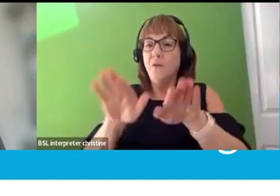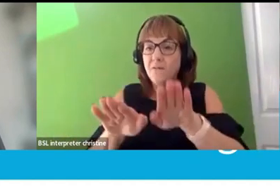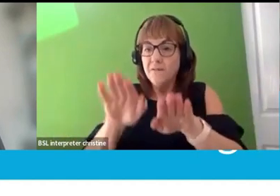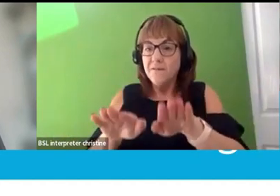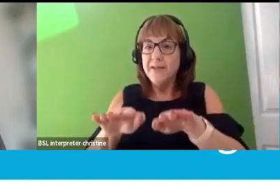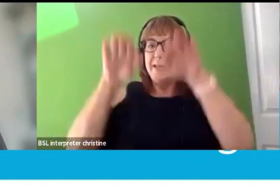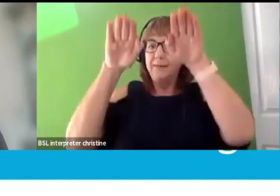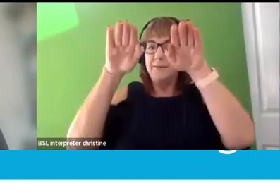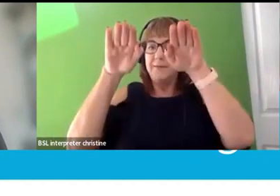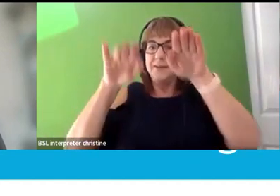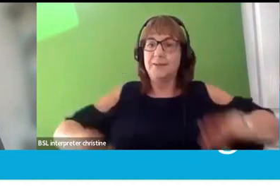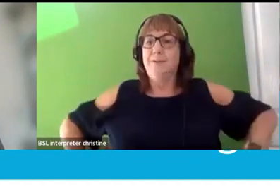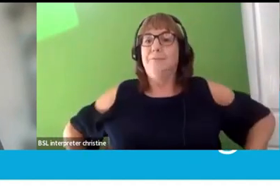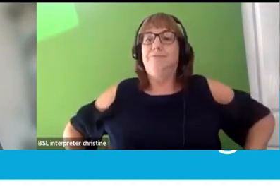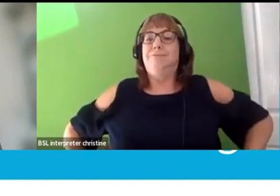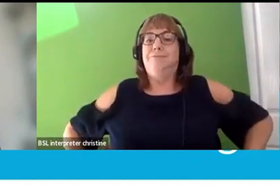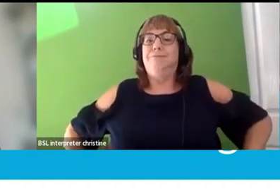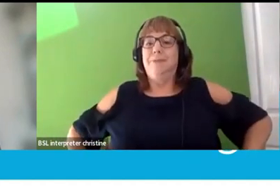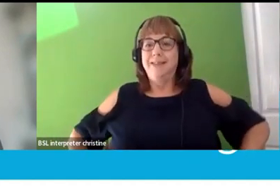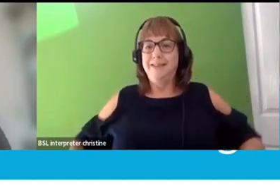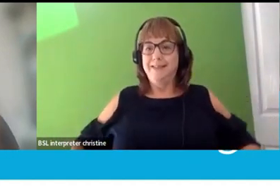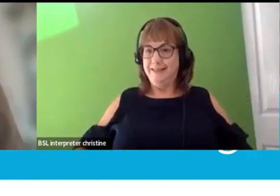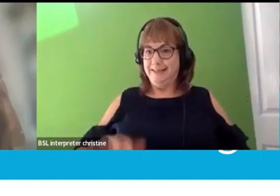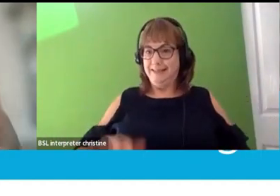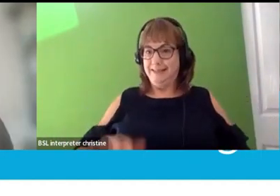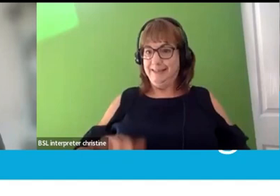if you're on a sofa, it's gonna be too hard but if you're on a hard chair it might be possible.